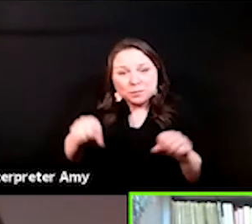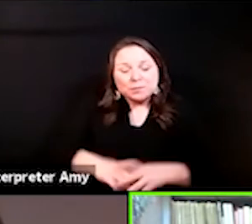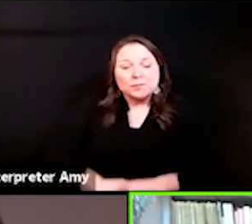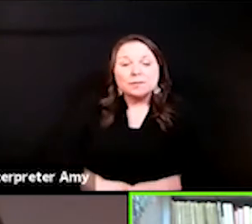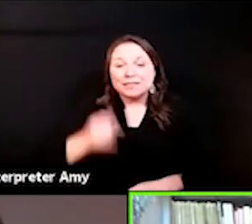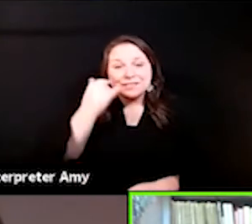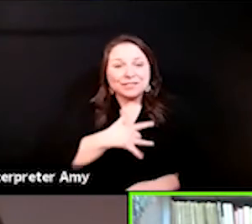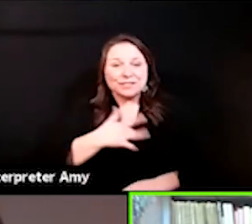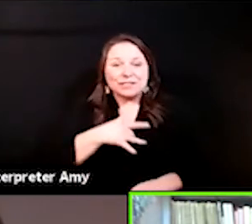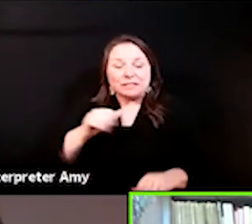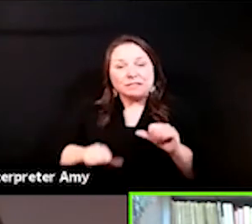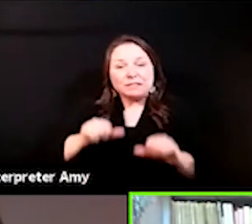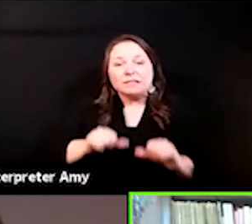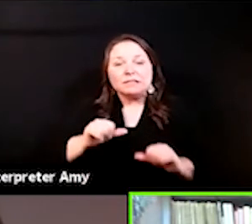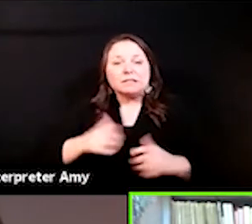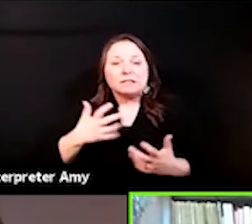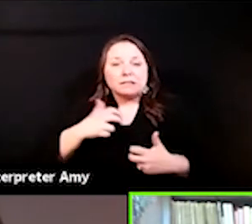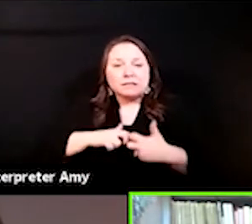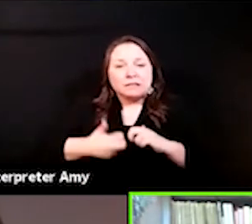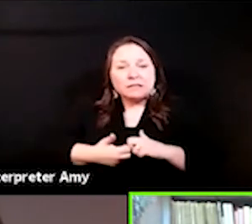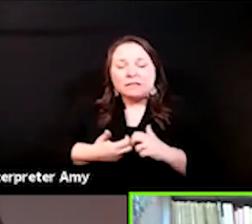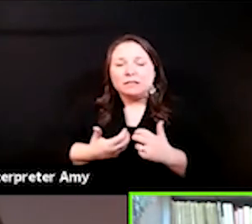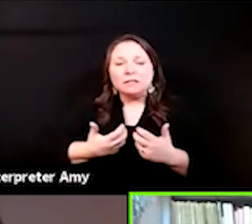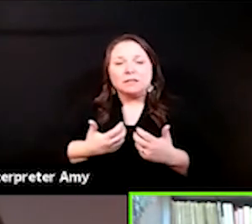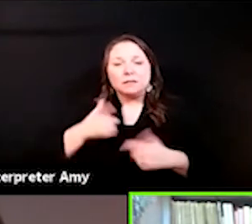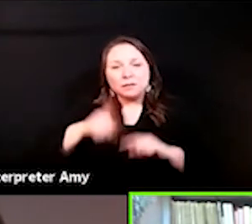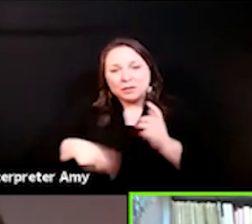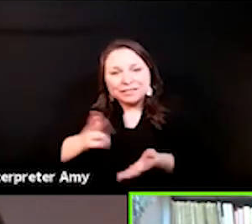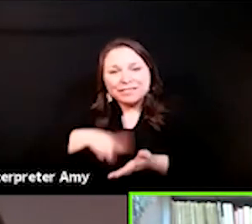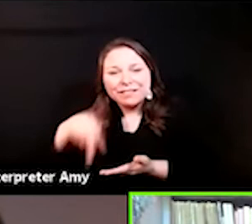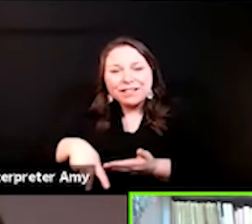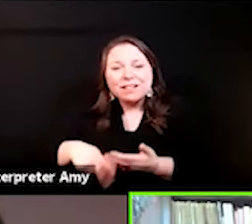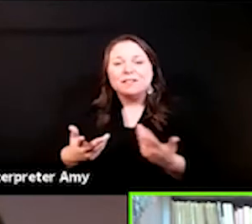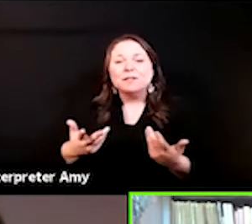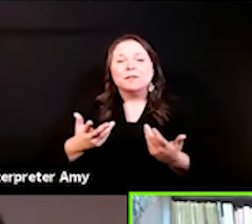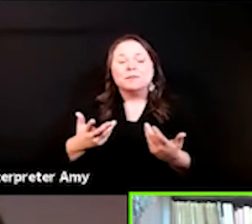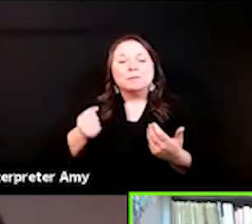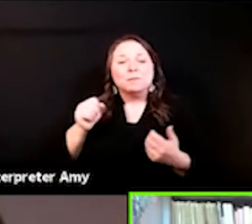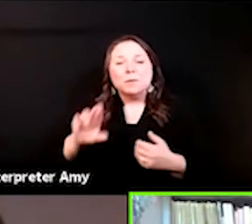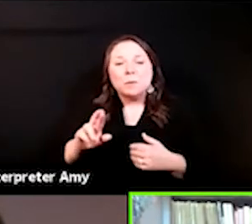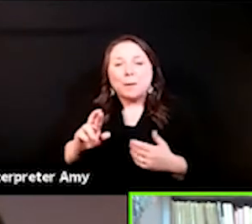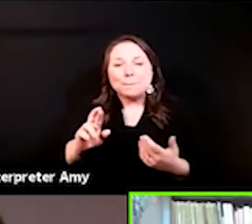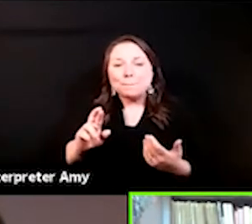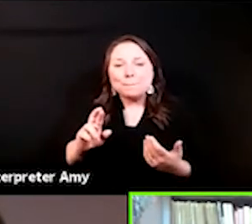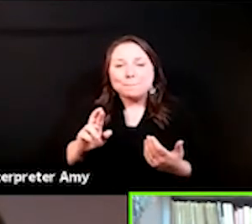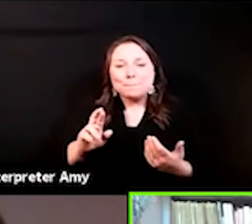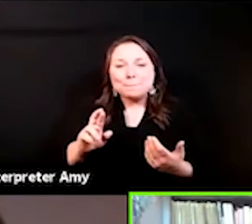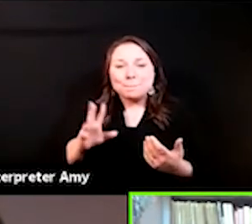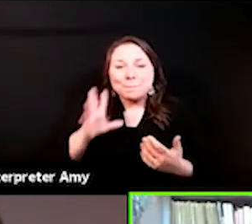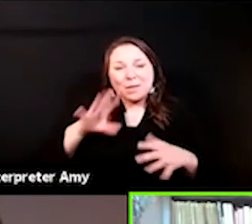VACCINATED AS POSSIBLE. SO IF YOU FIND YOURSELF HAVING ISSUES WITH ENROLLMENT OF THE VACCINE OR